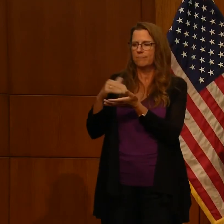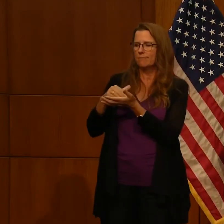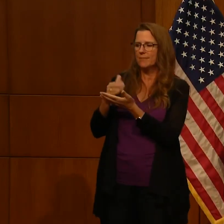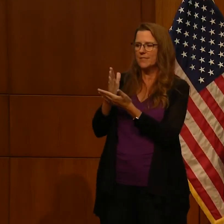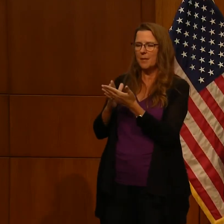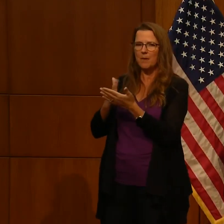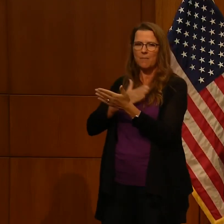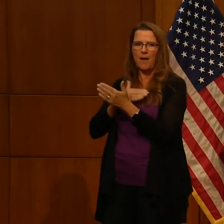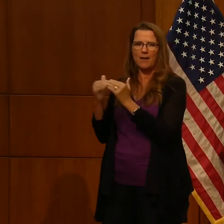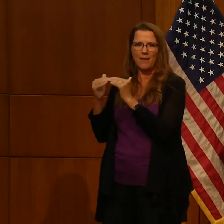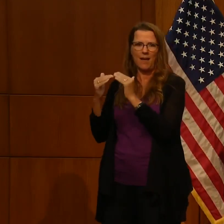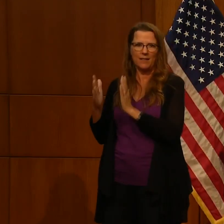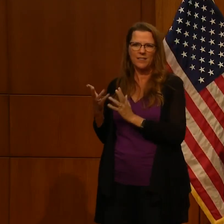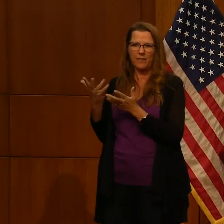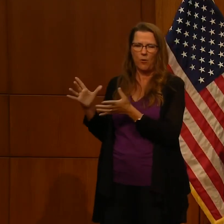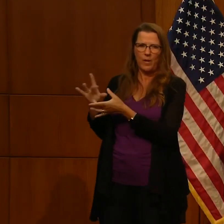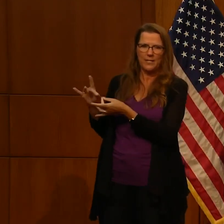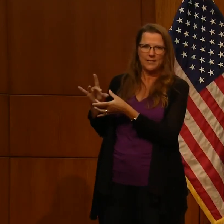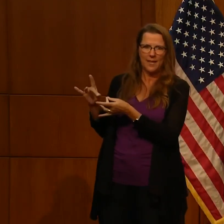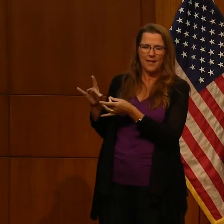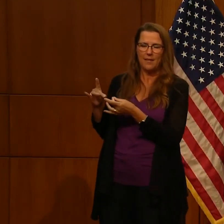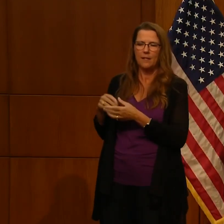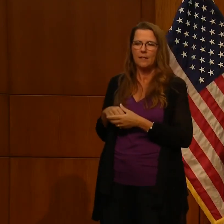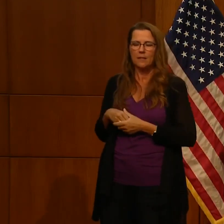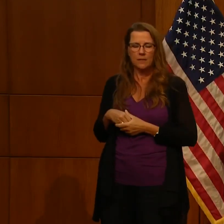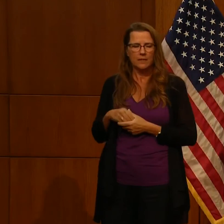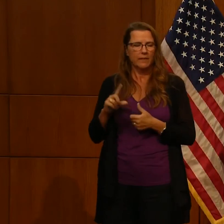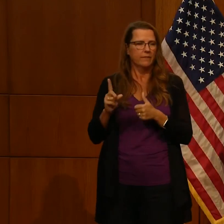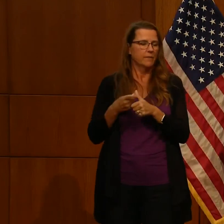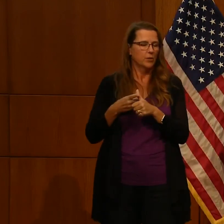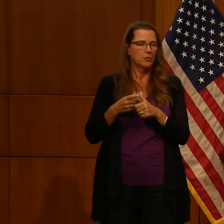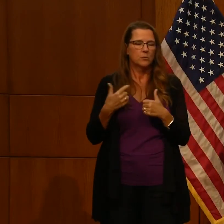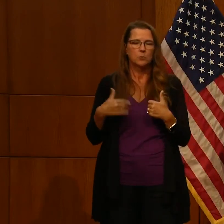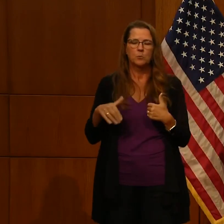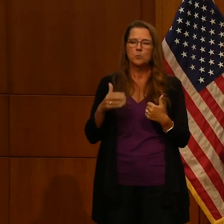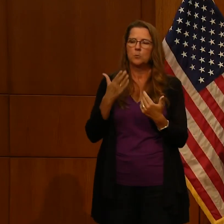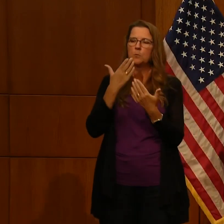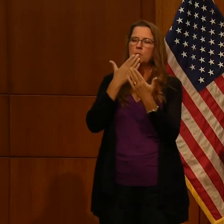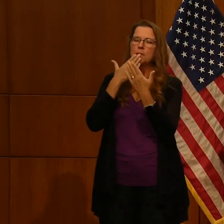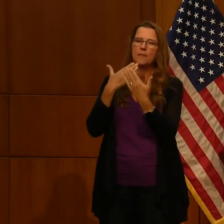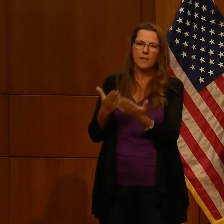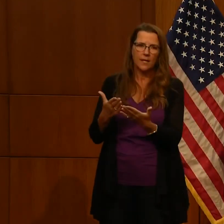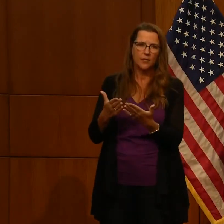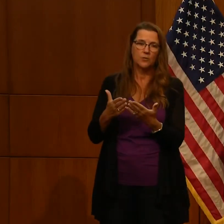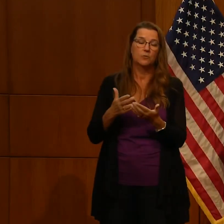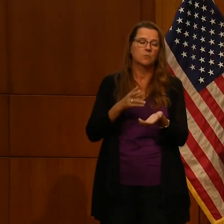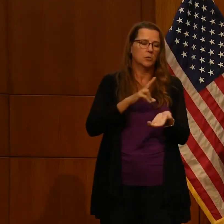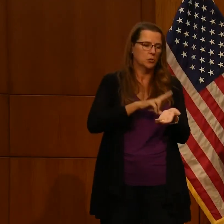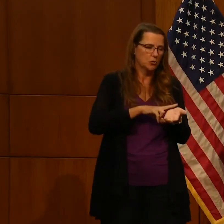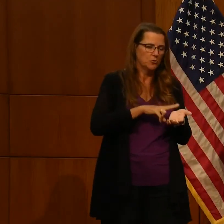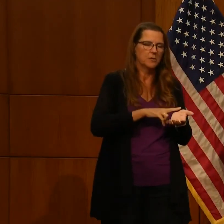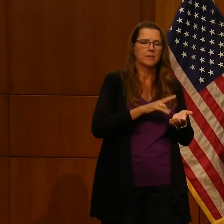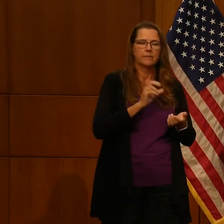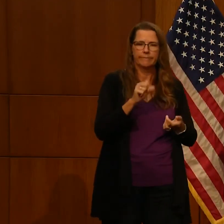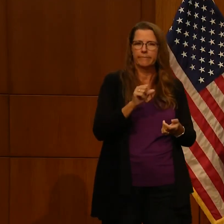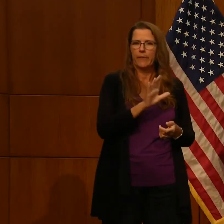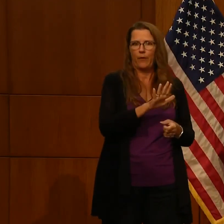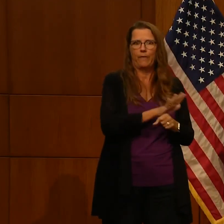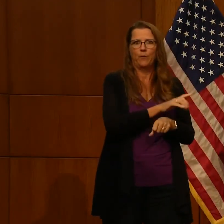WANT TO ECHO SOME OF THE COMMENTS THAT MY COLLEAGUES HAVE ALREADY MADE FIRST AND